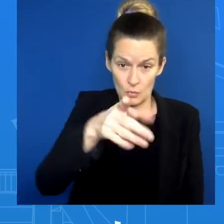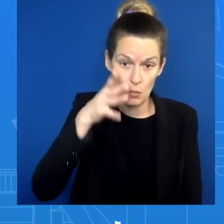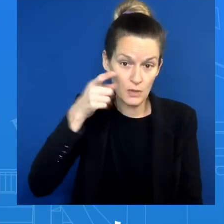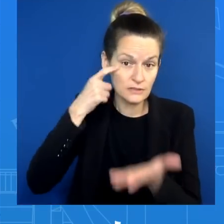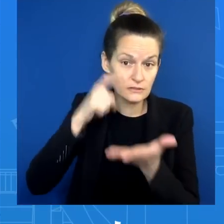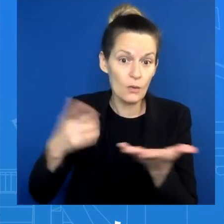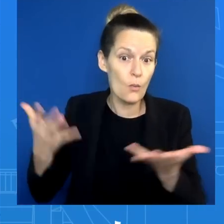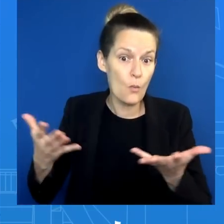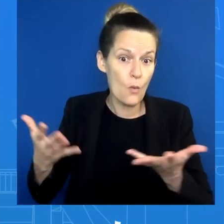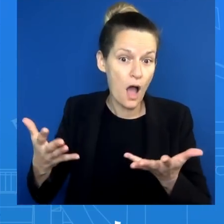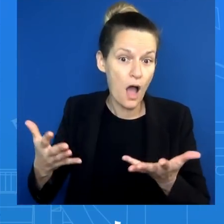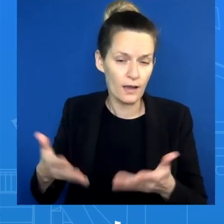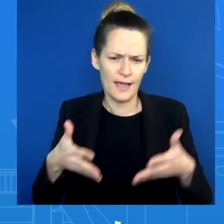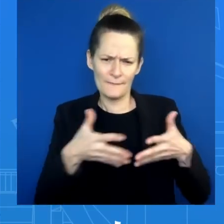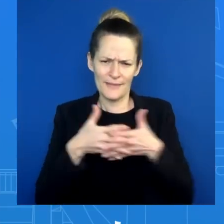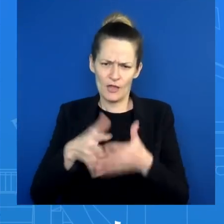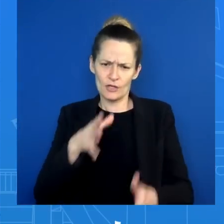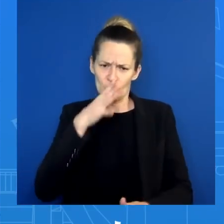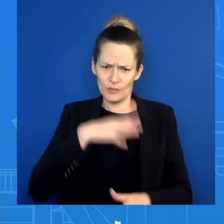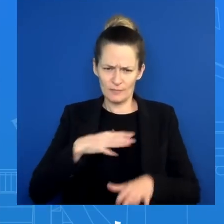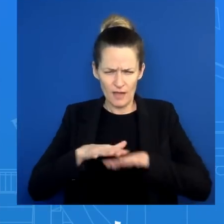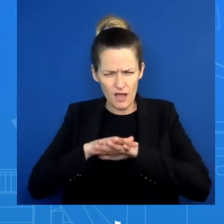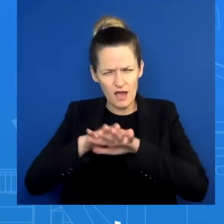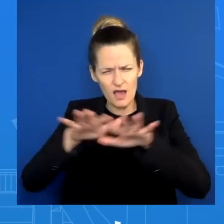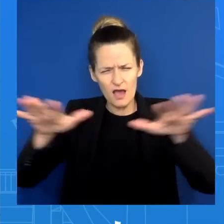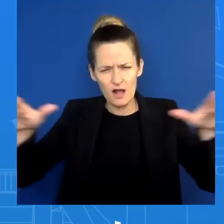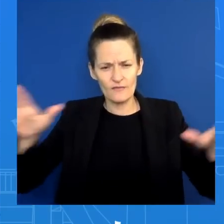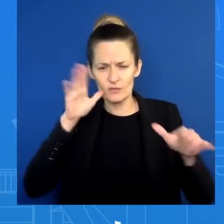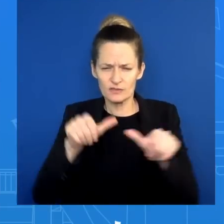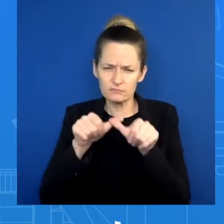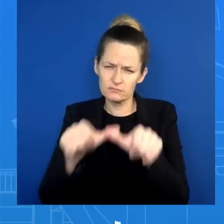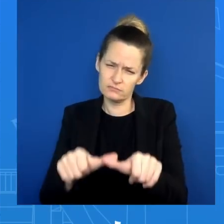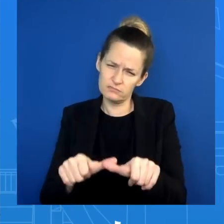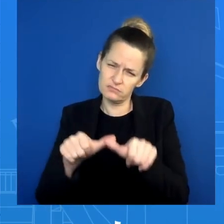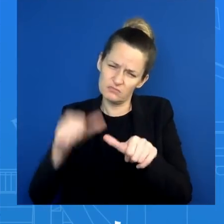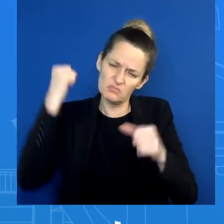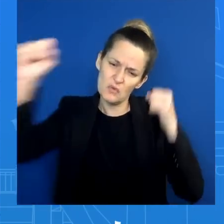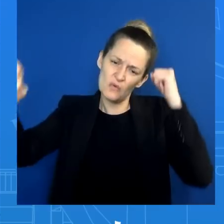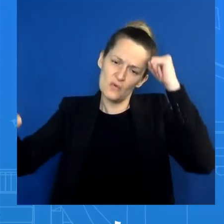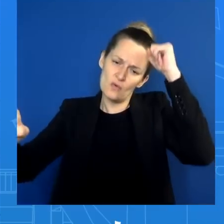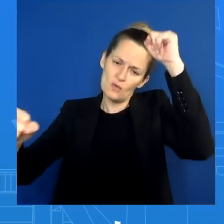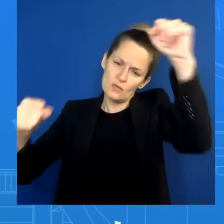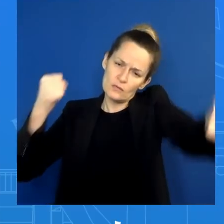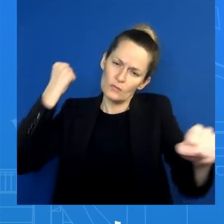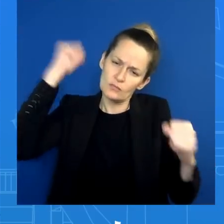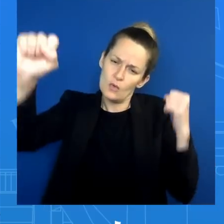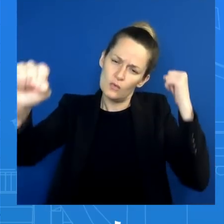to reclaim rights taken from them by the Supreme Court. President Biden and congressional Democrats